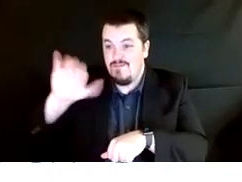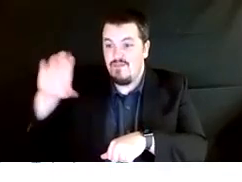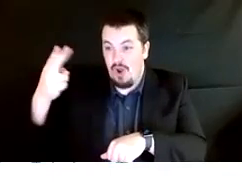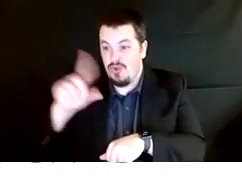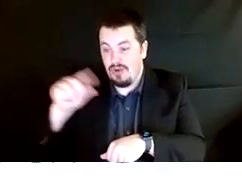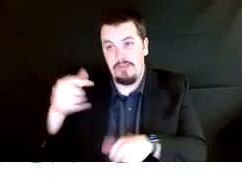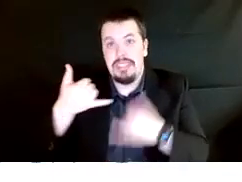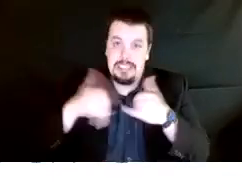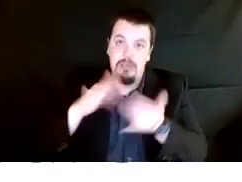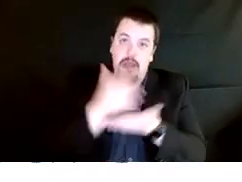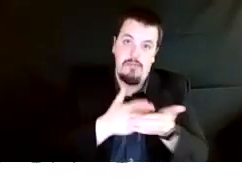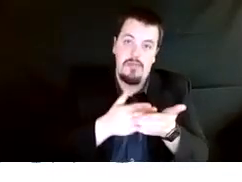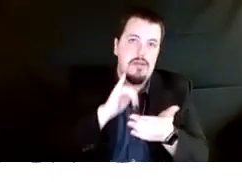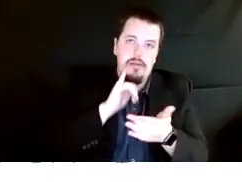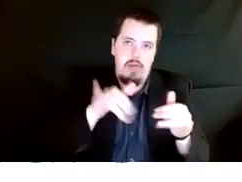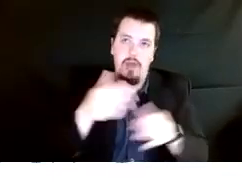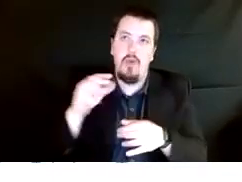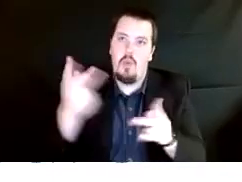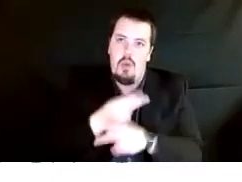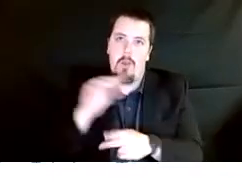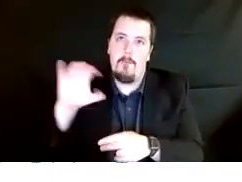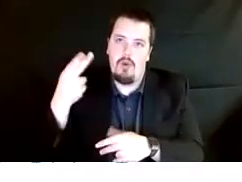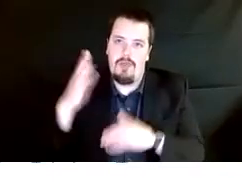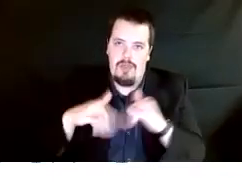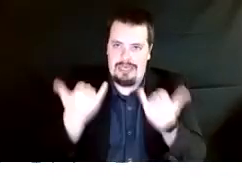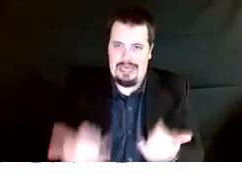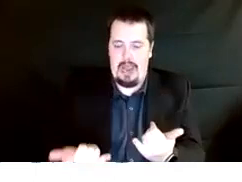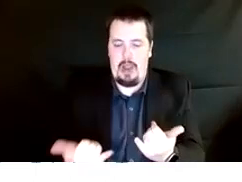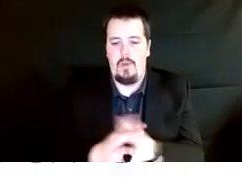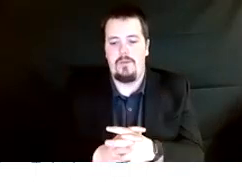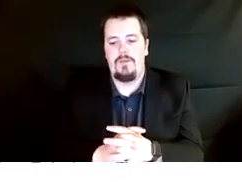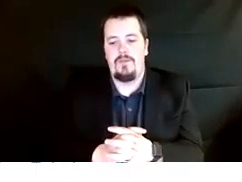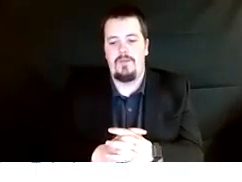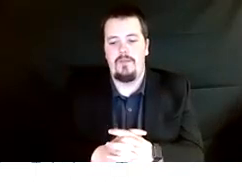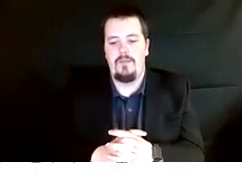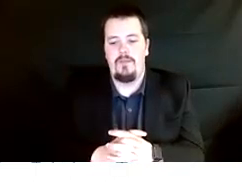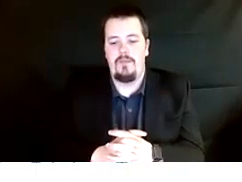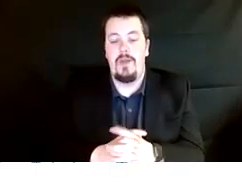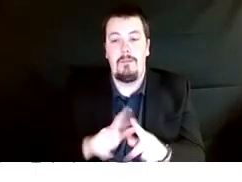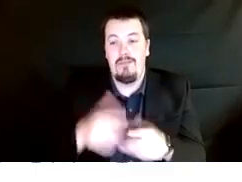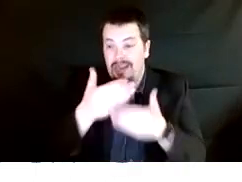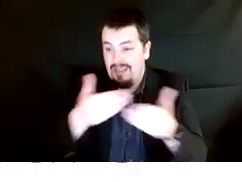some of it but not like it was in March and last year.. things could happen very quickly